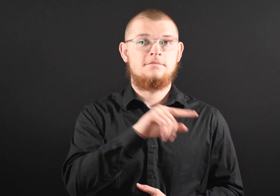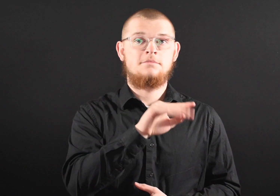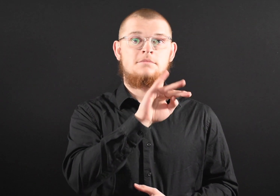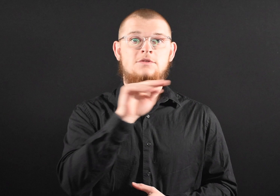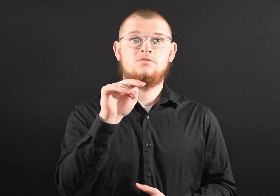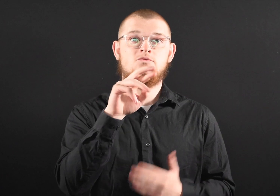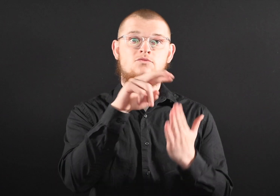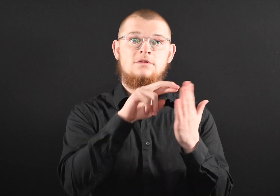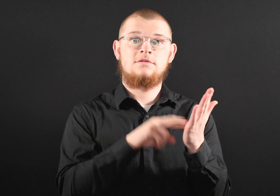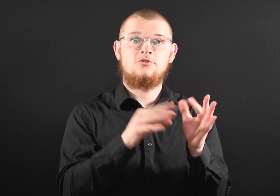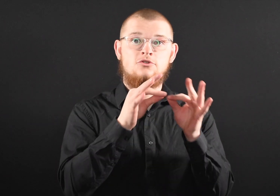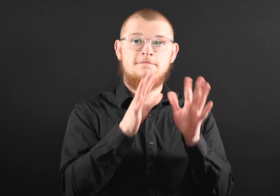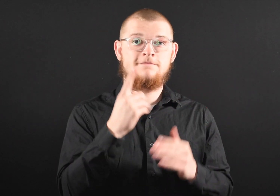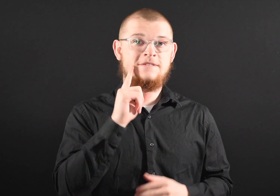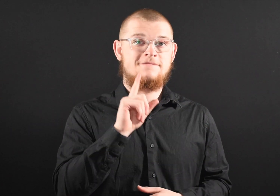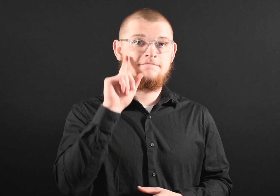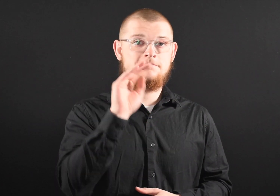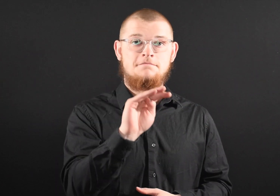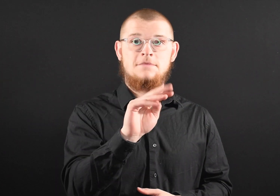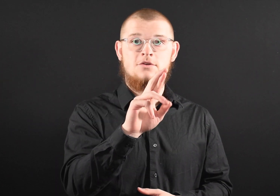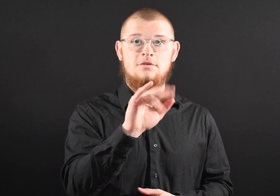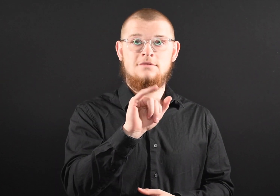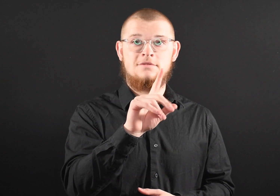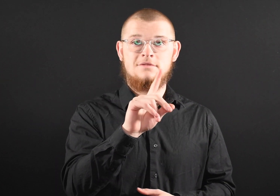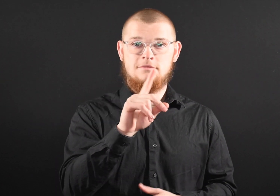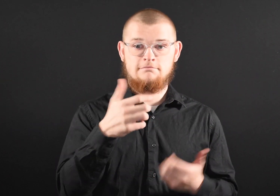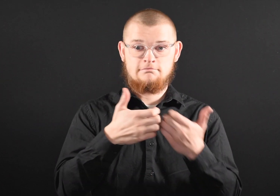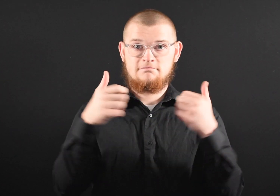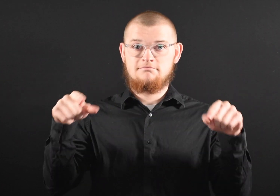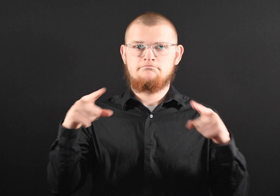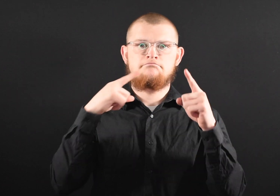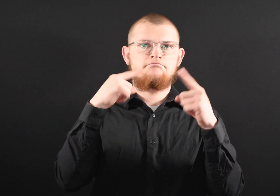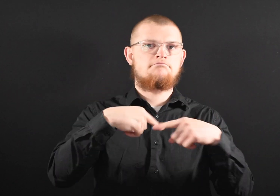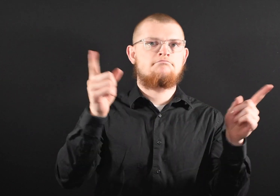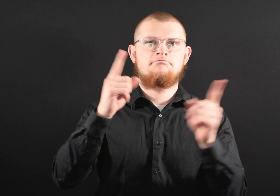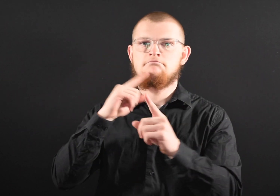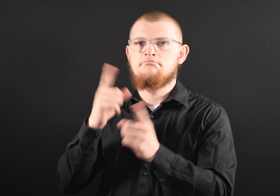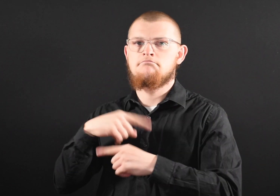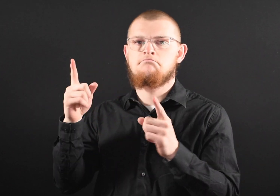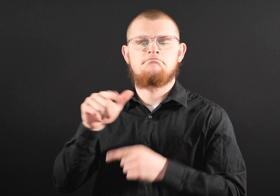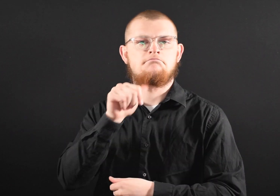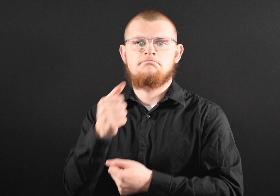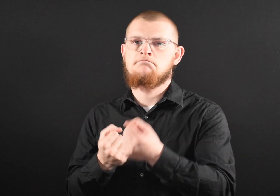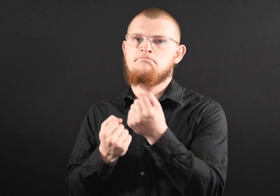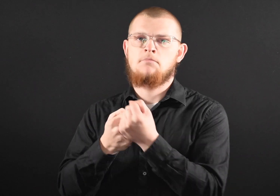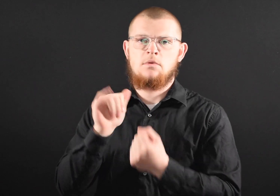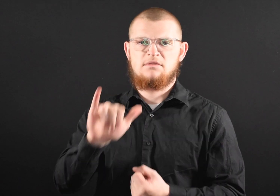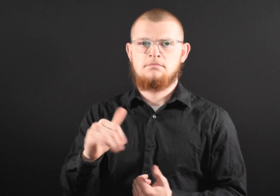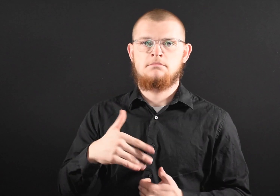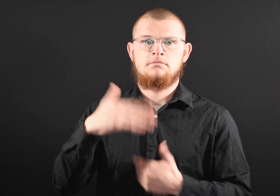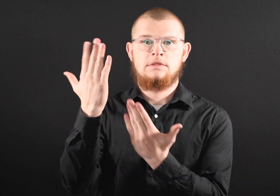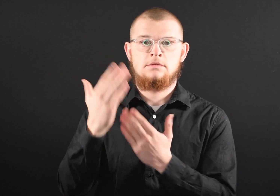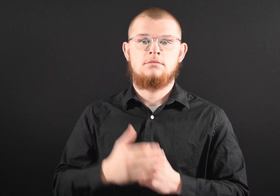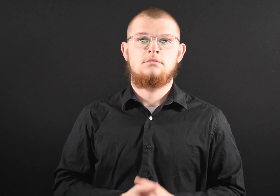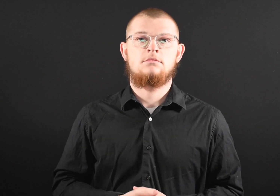and the Minnesota Registry of Interpreters for the Deaf (MRID) have separately and publicly announced that they do not support this bill.